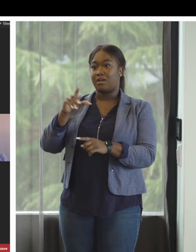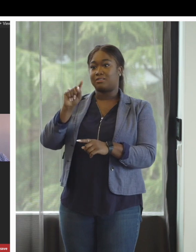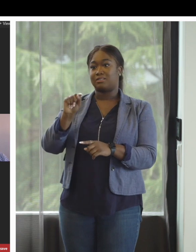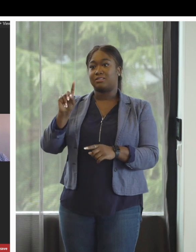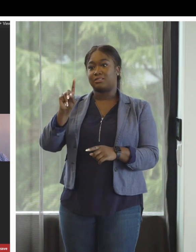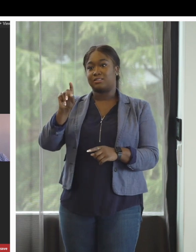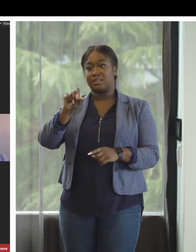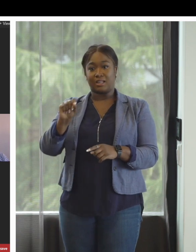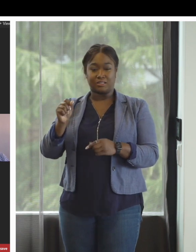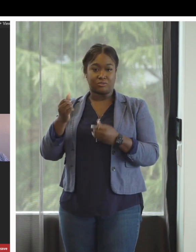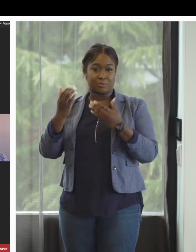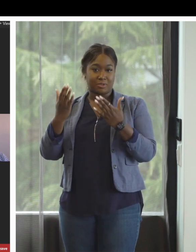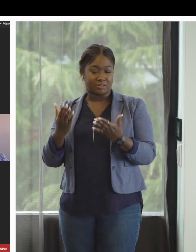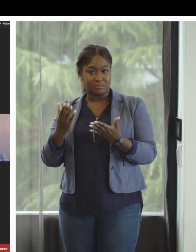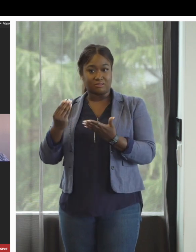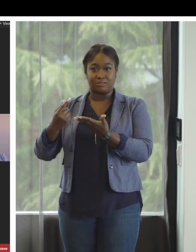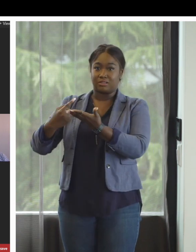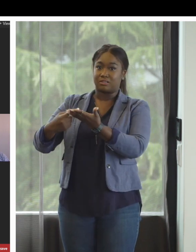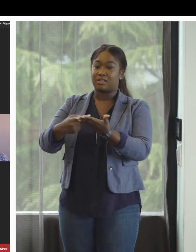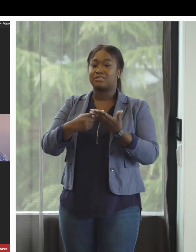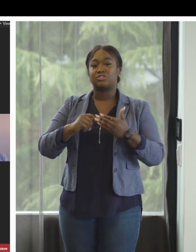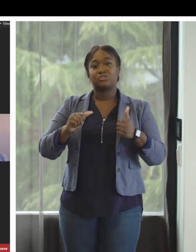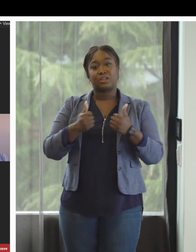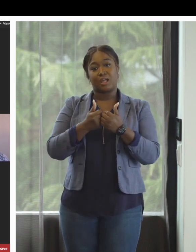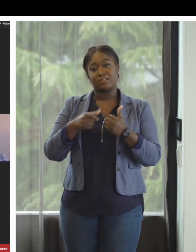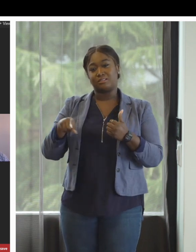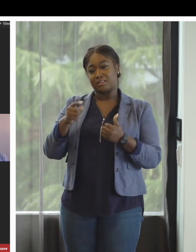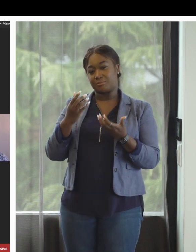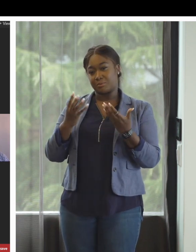that maybe experiencing in the group. And